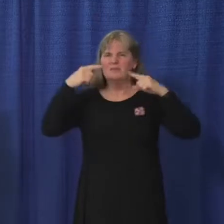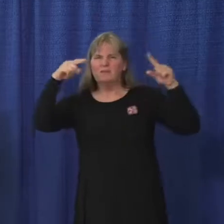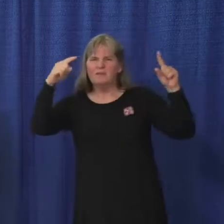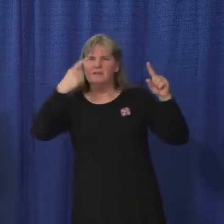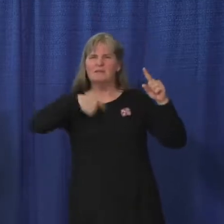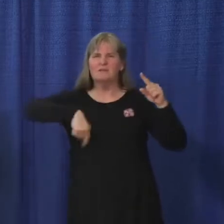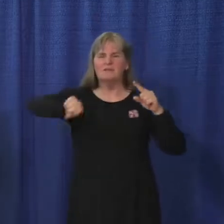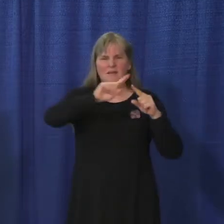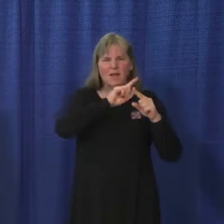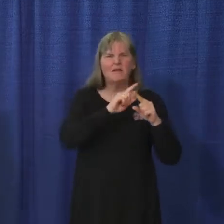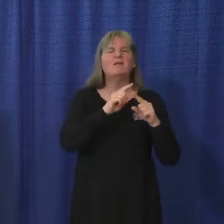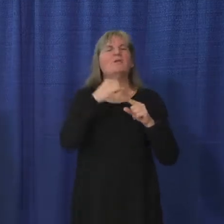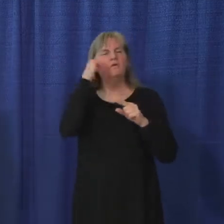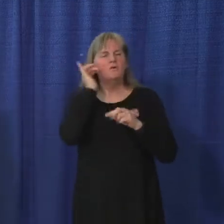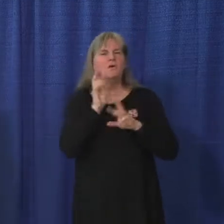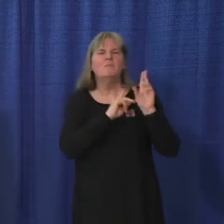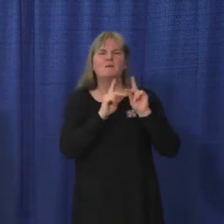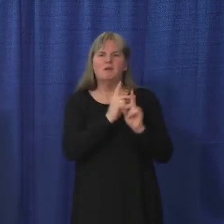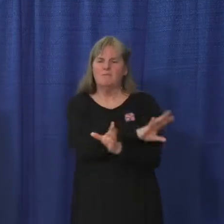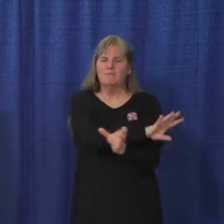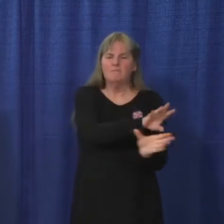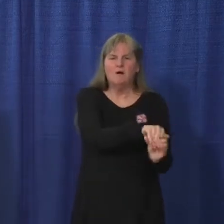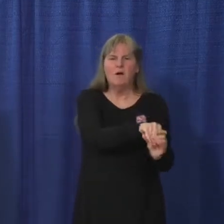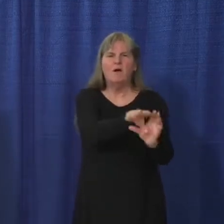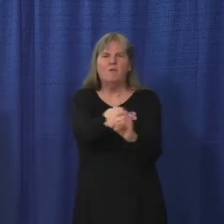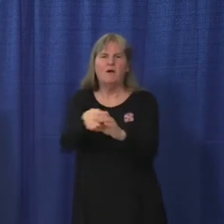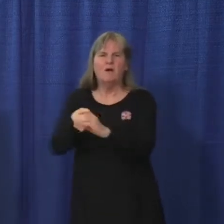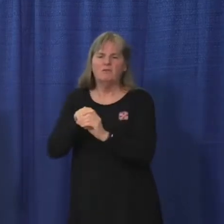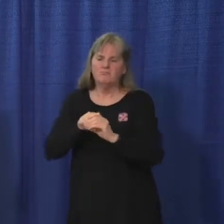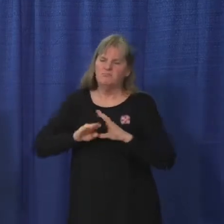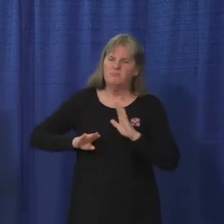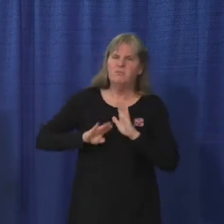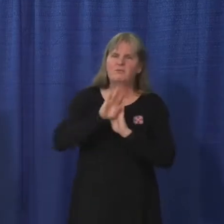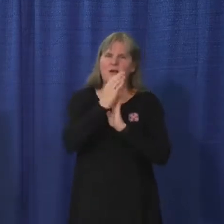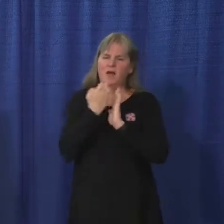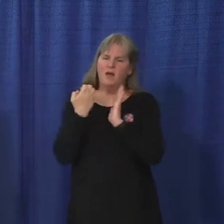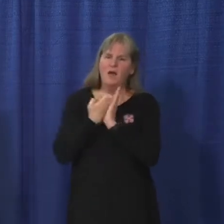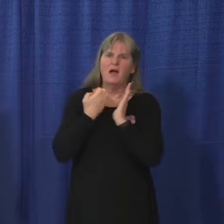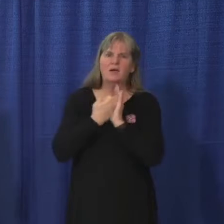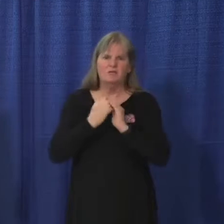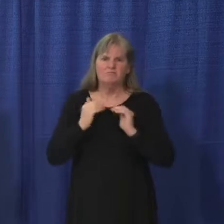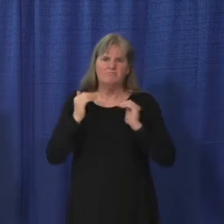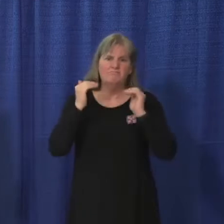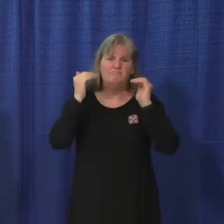participants in building economic resilience and we will continue to put people first.